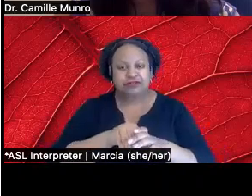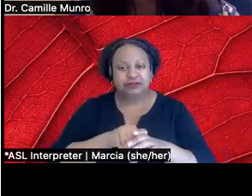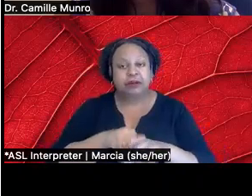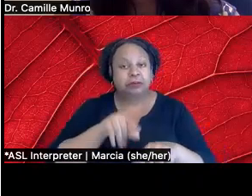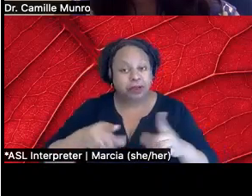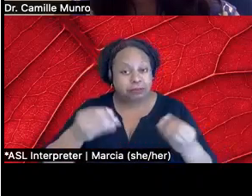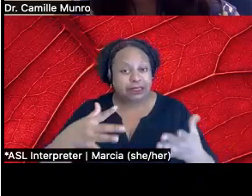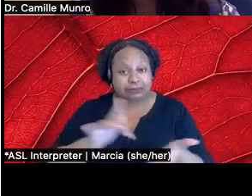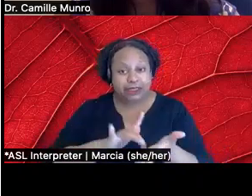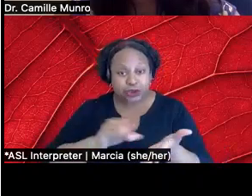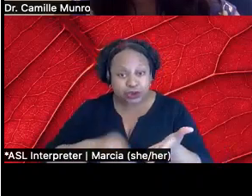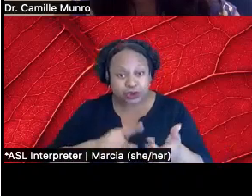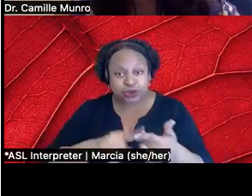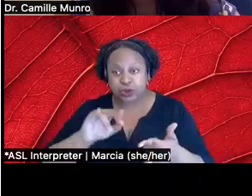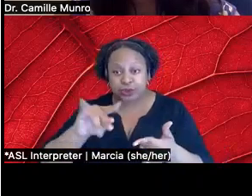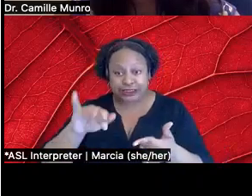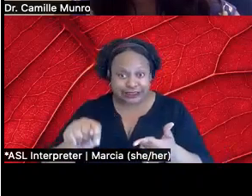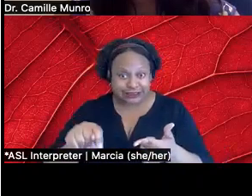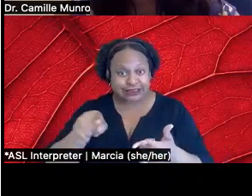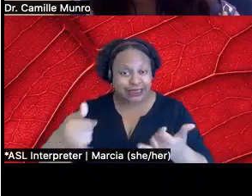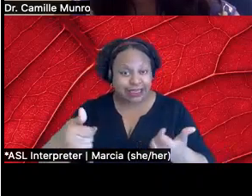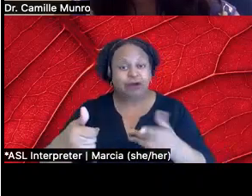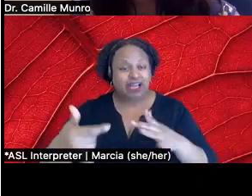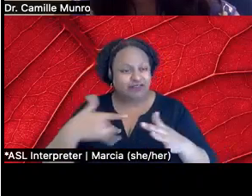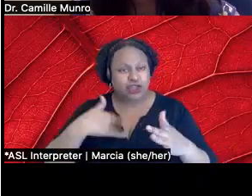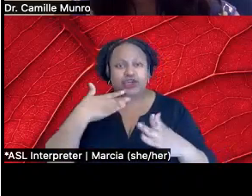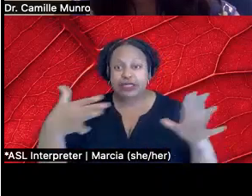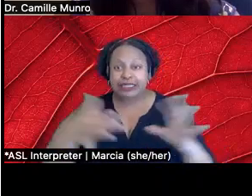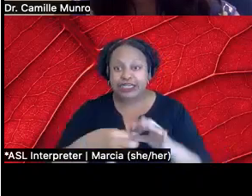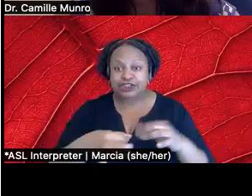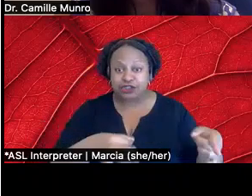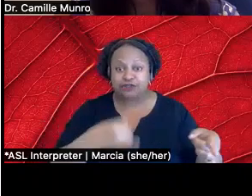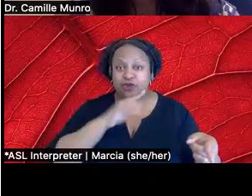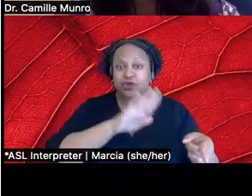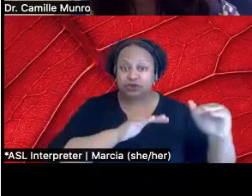and residents, I think the connections could be made for them and they could,